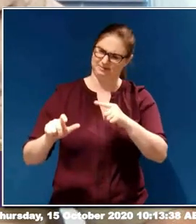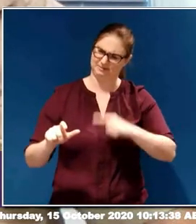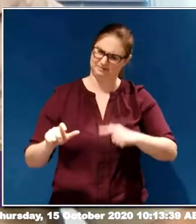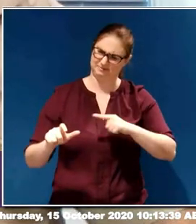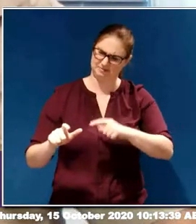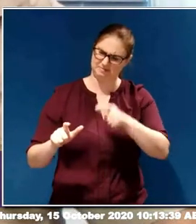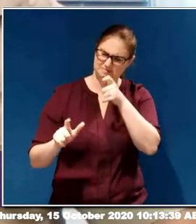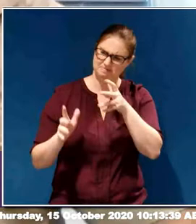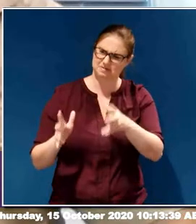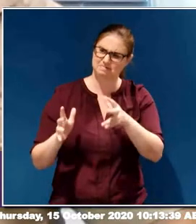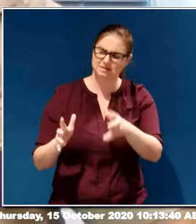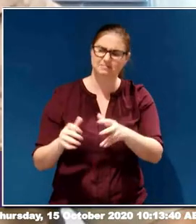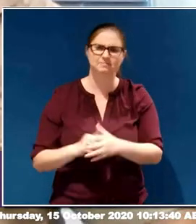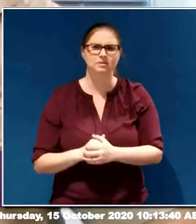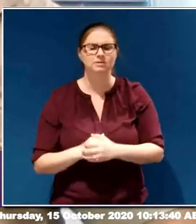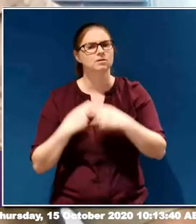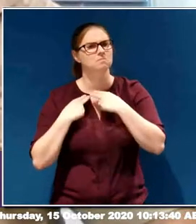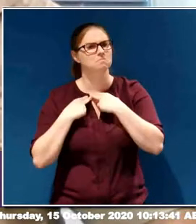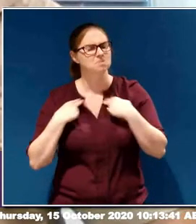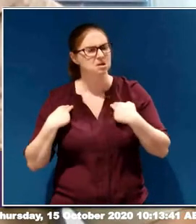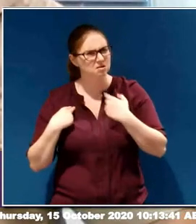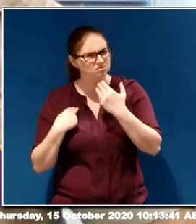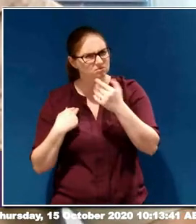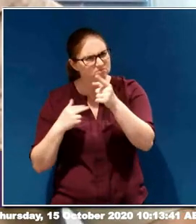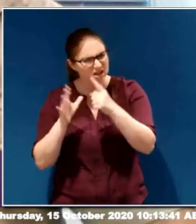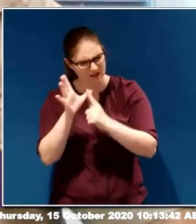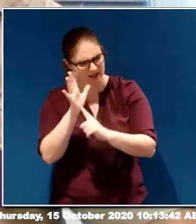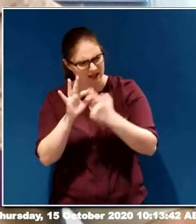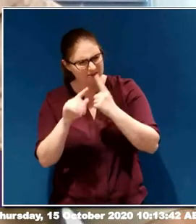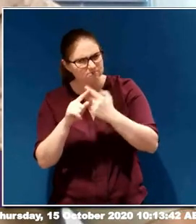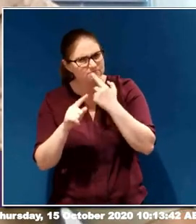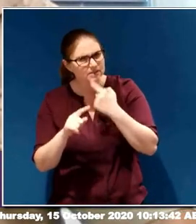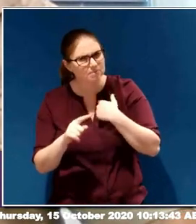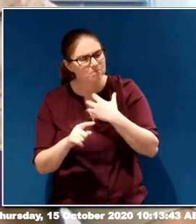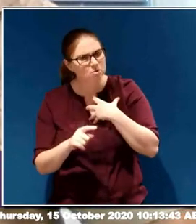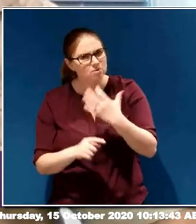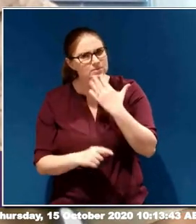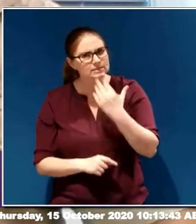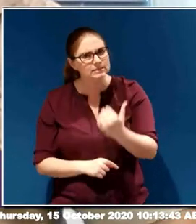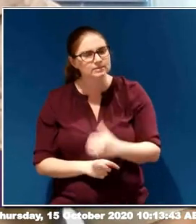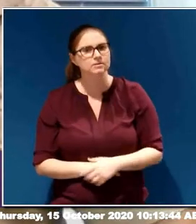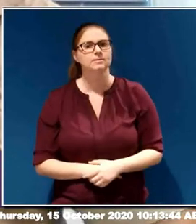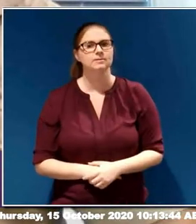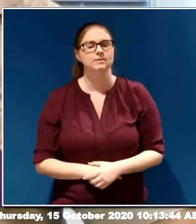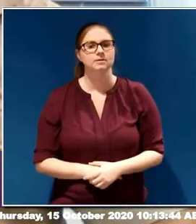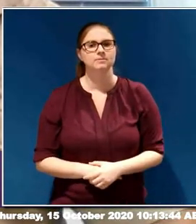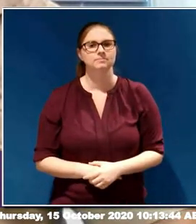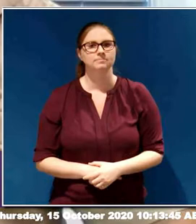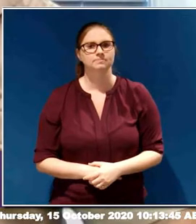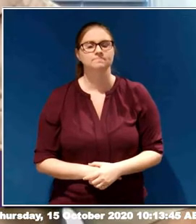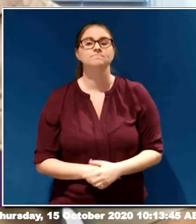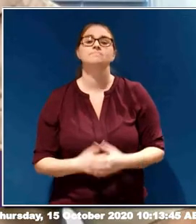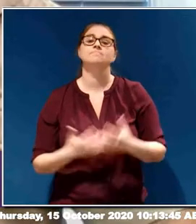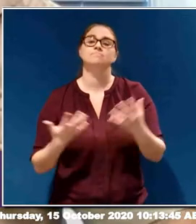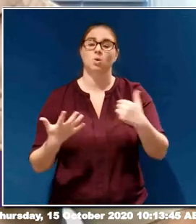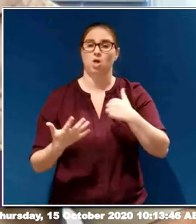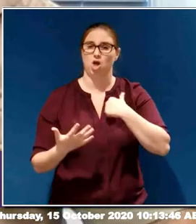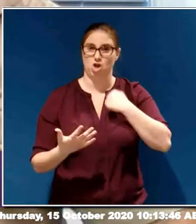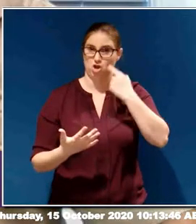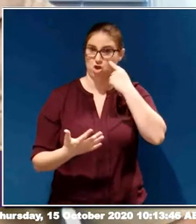Basically I started noticing when Jack would go into the classroom and we'd put his lunchbox in the fridge.